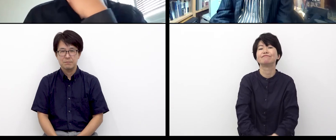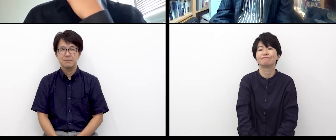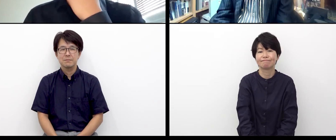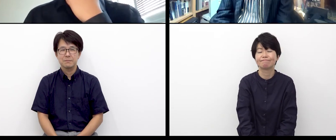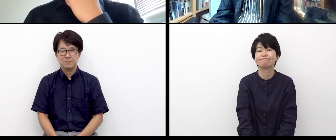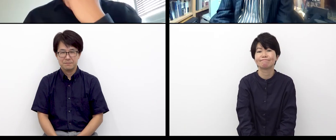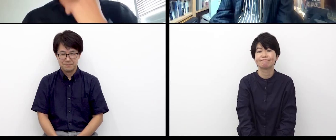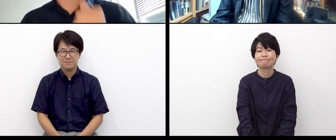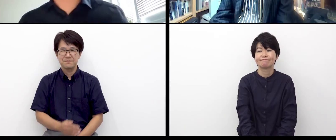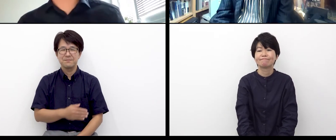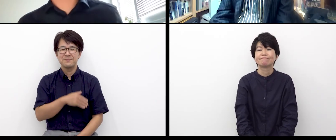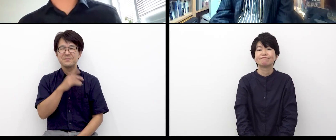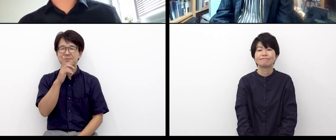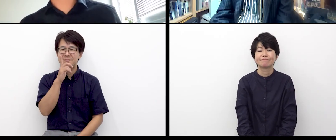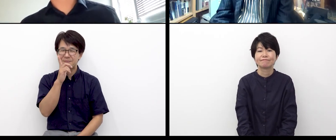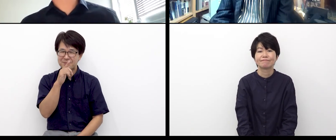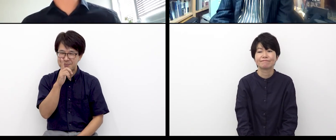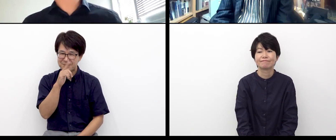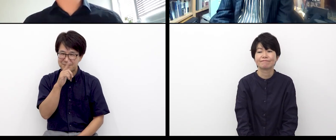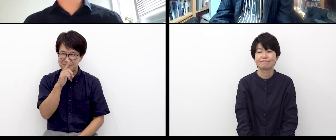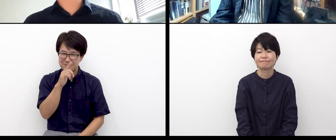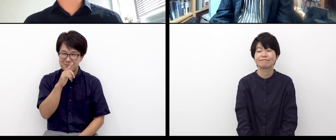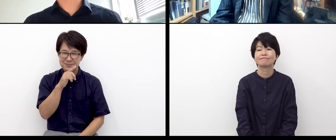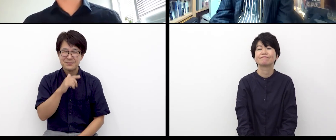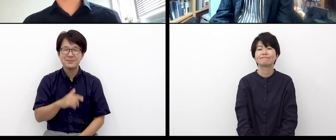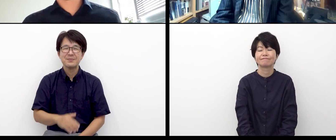I see.